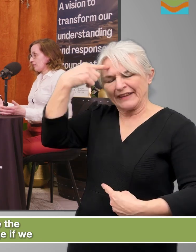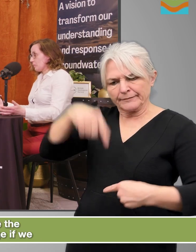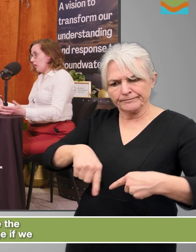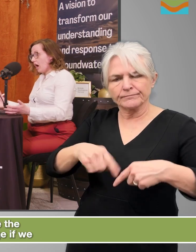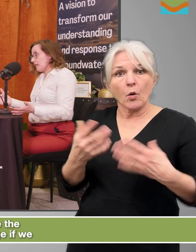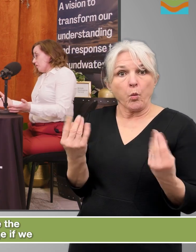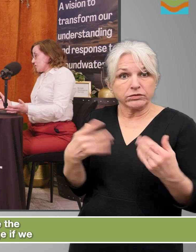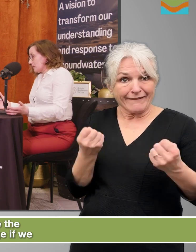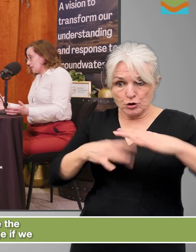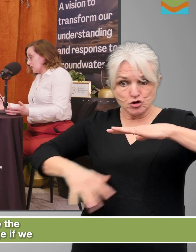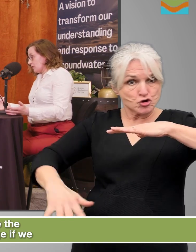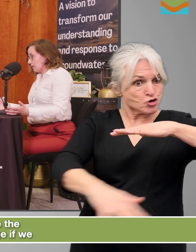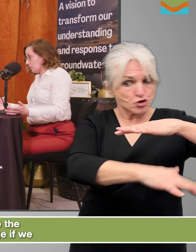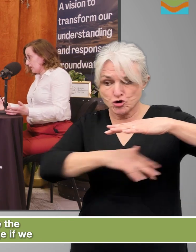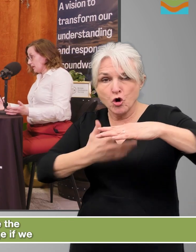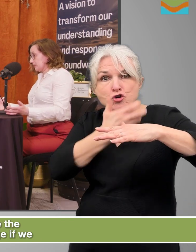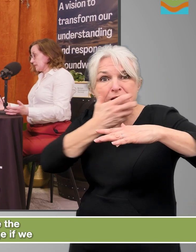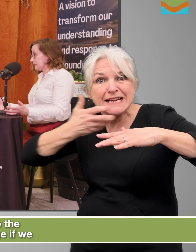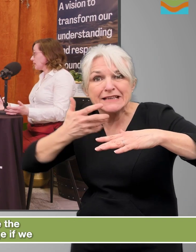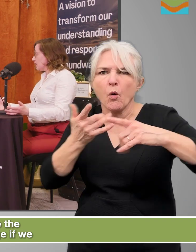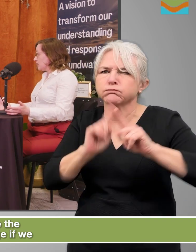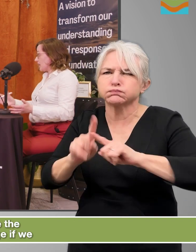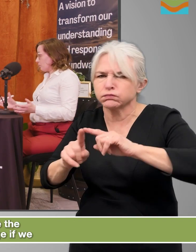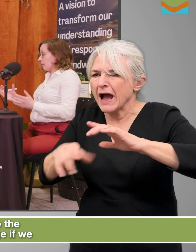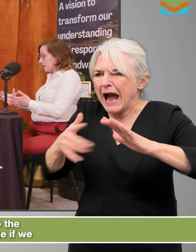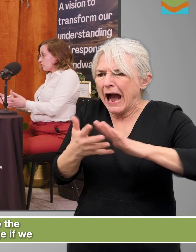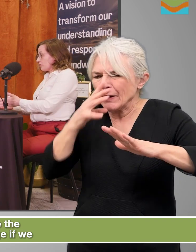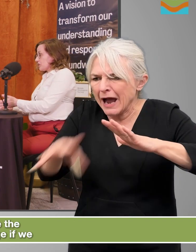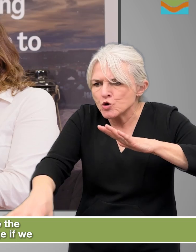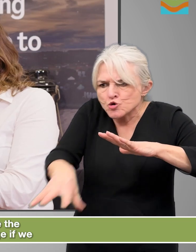but are there options to use the workings as temporary storage if we